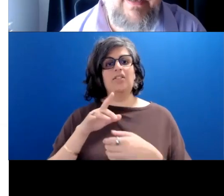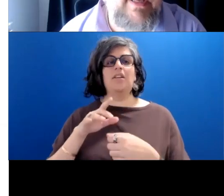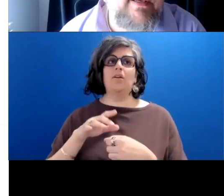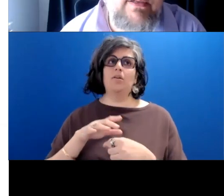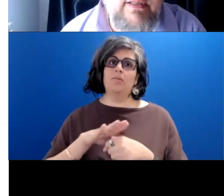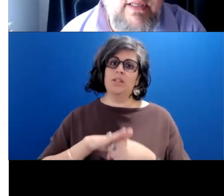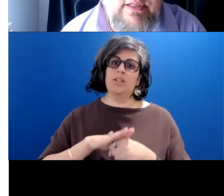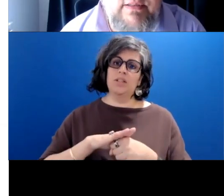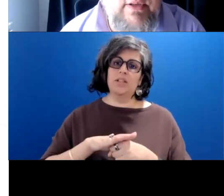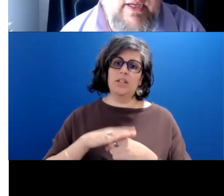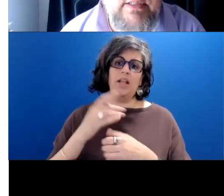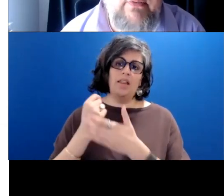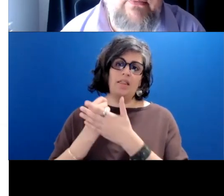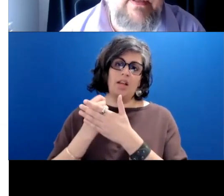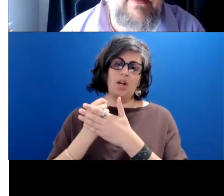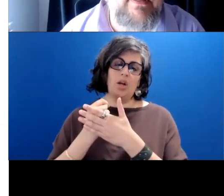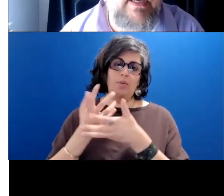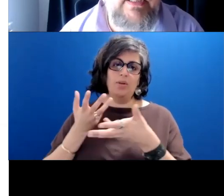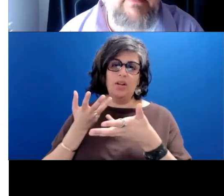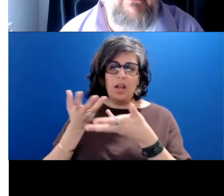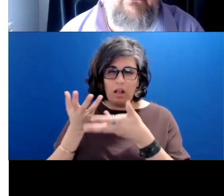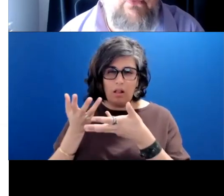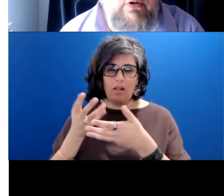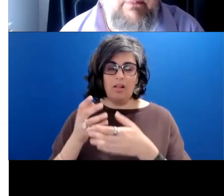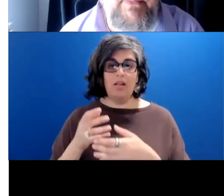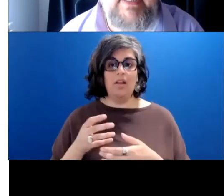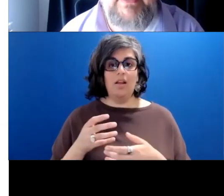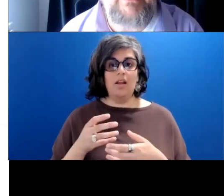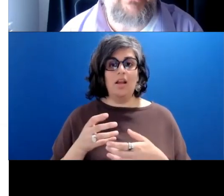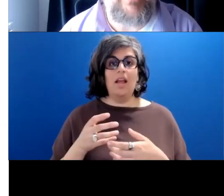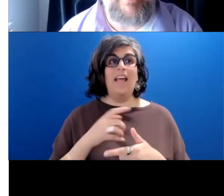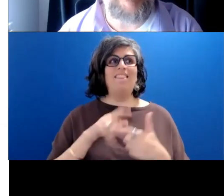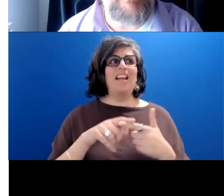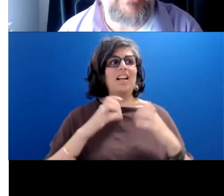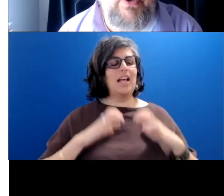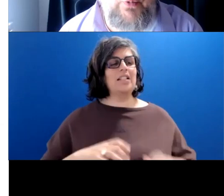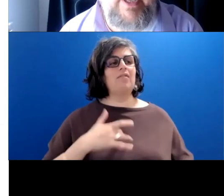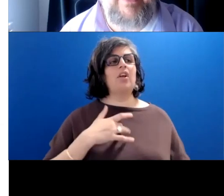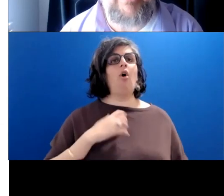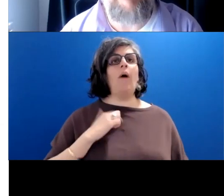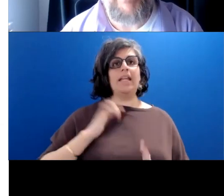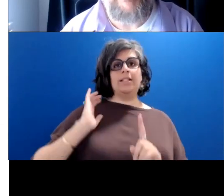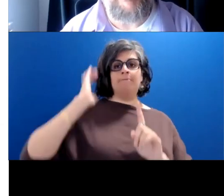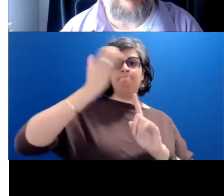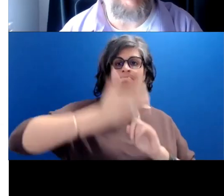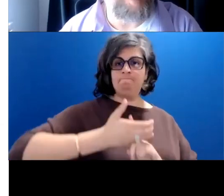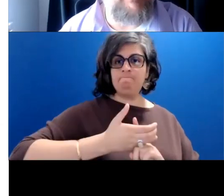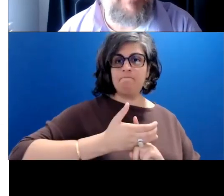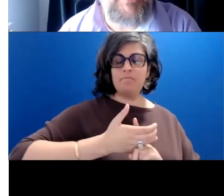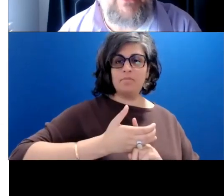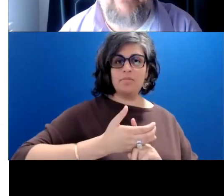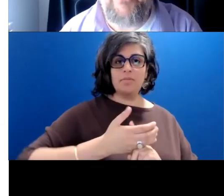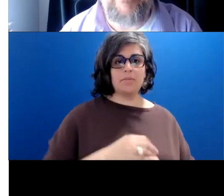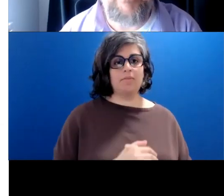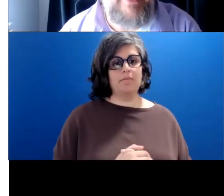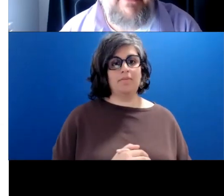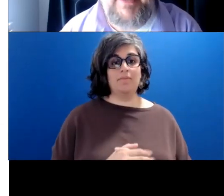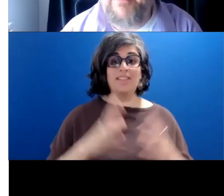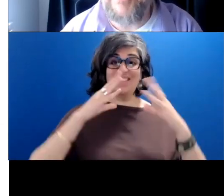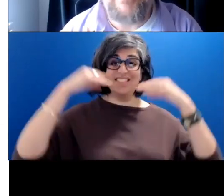that can lead clients to feel that they need to perform, they need to act in a certain way to maybe be cheerful, to be happy,